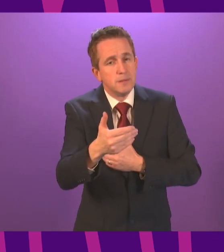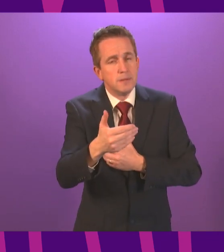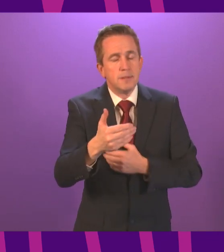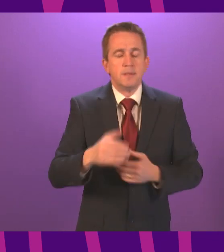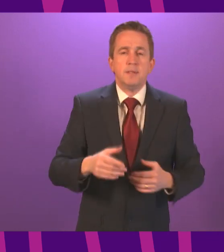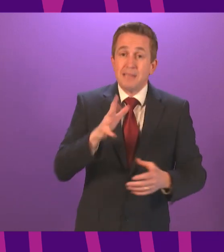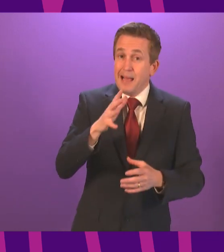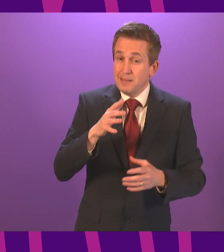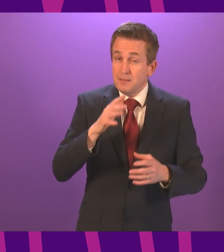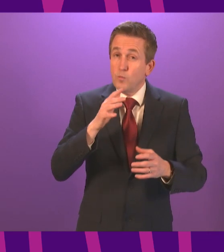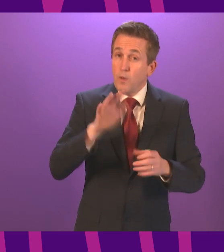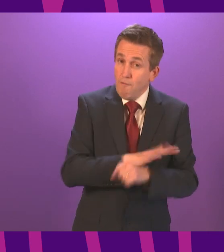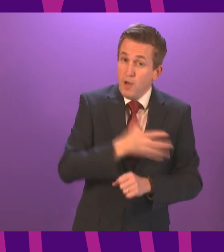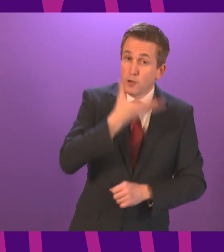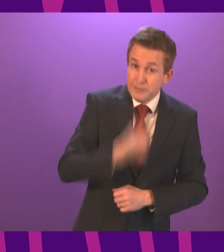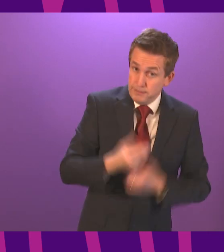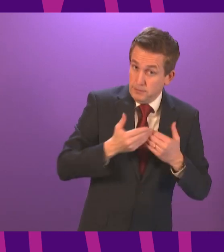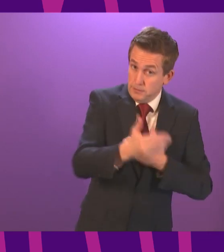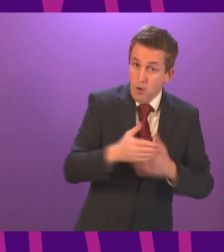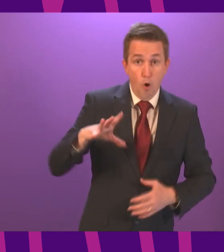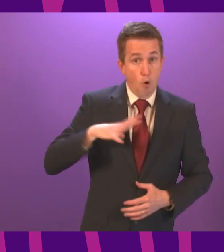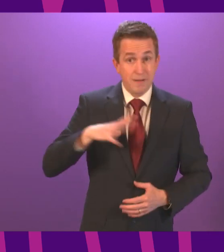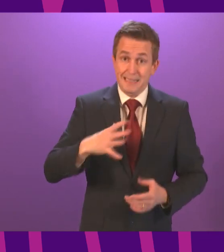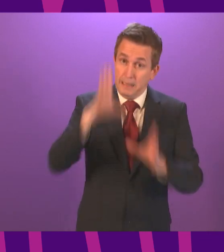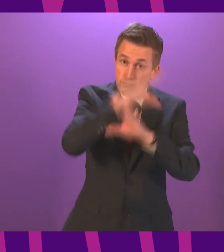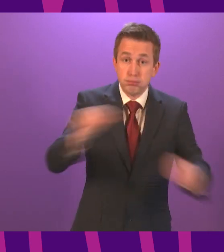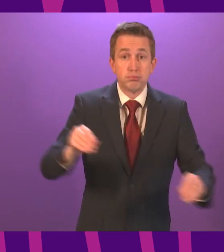We have already announced additional funding to local and national organisations that support